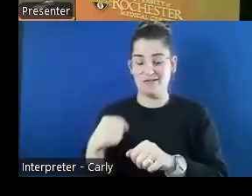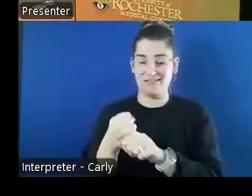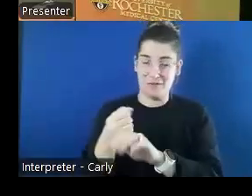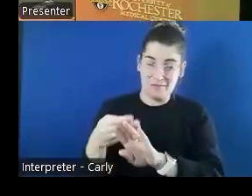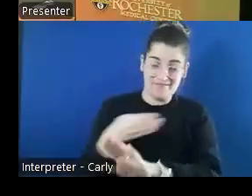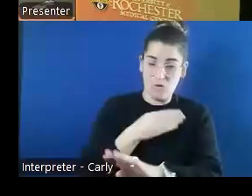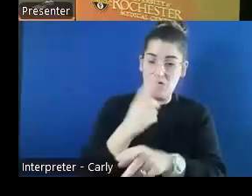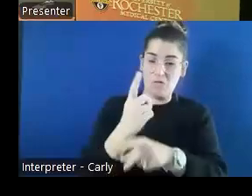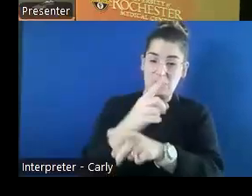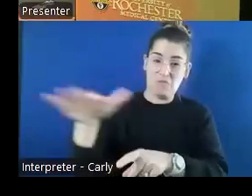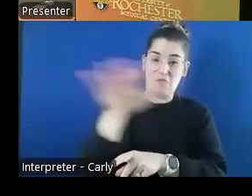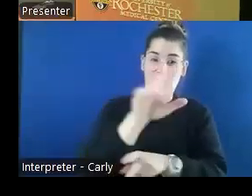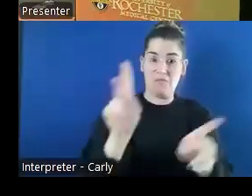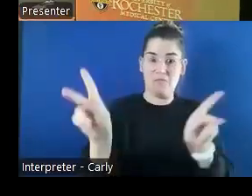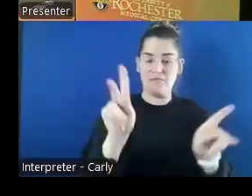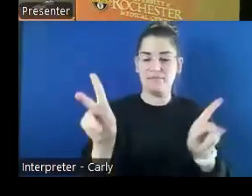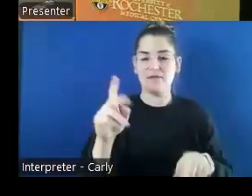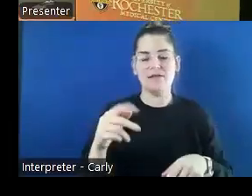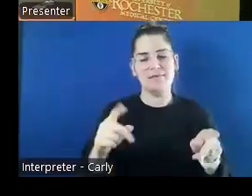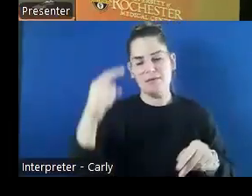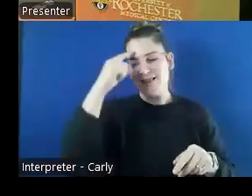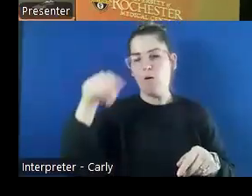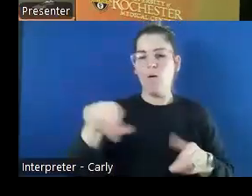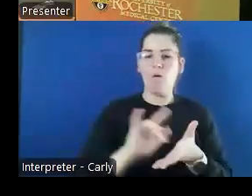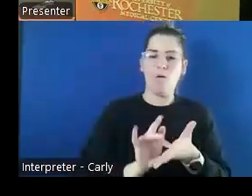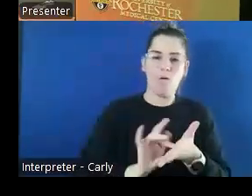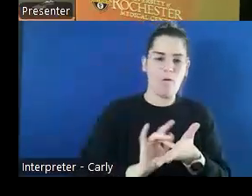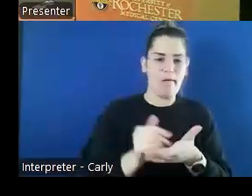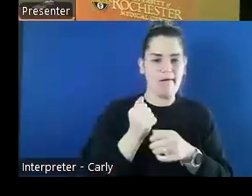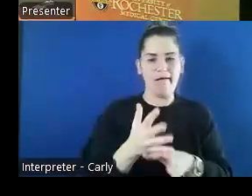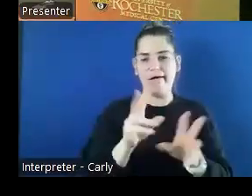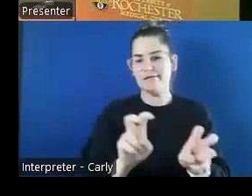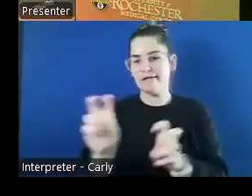oh it's because of the psychiatric medications that can cause metabolic syndrome antic psychotics